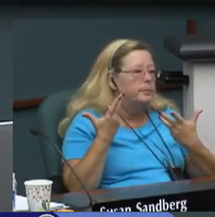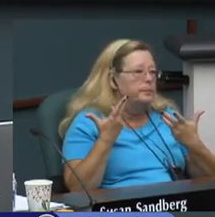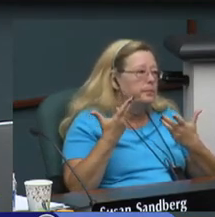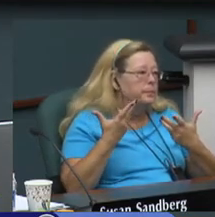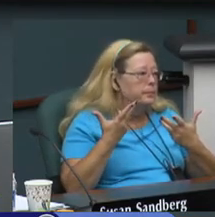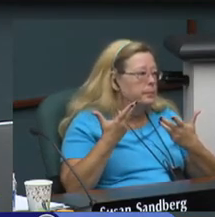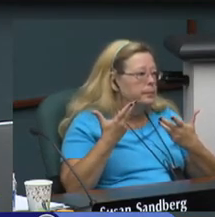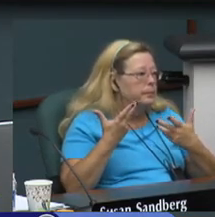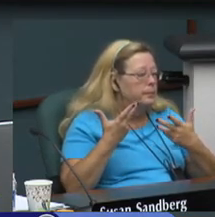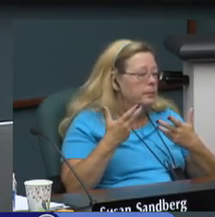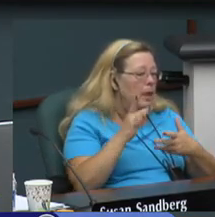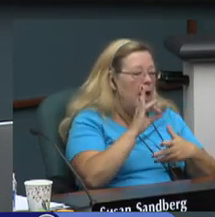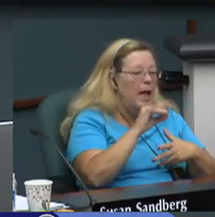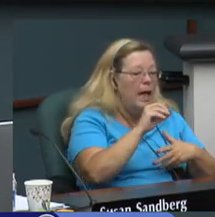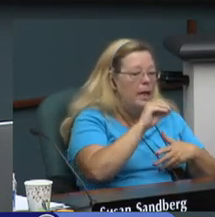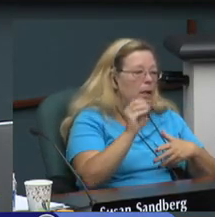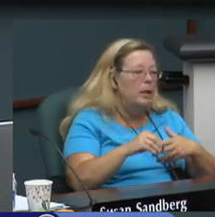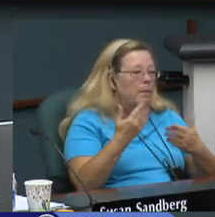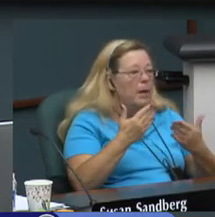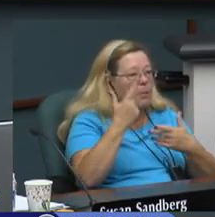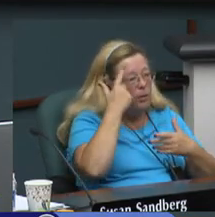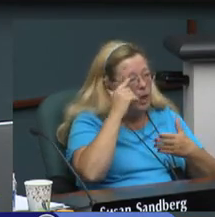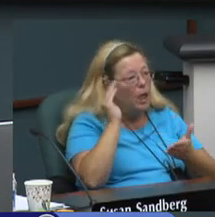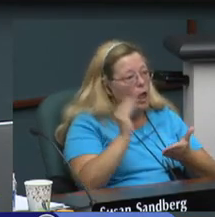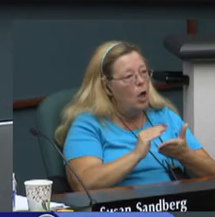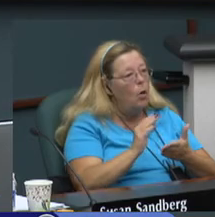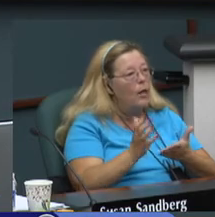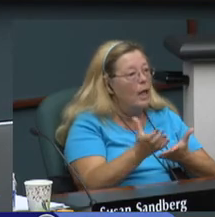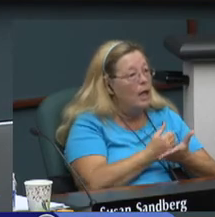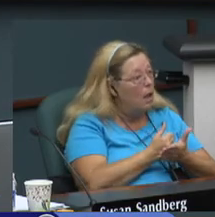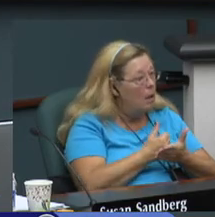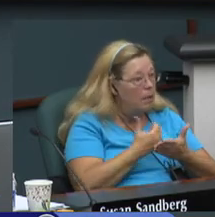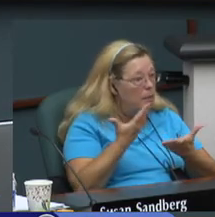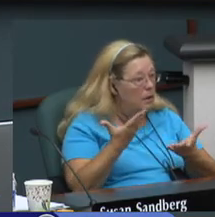so 80% am I considered to be low income